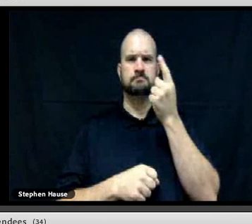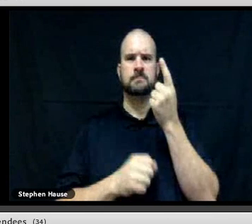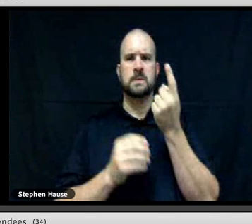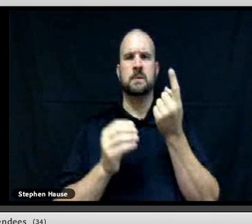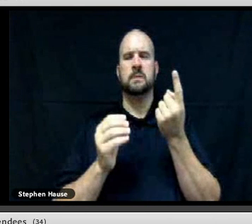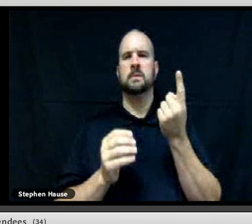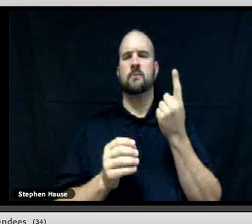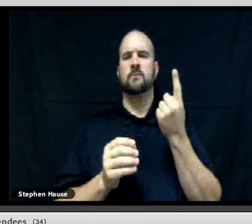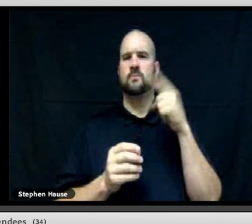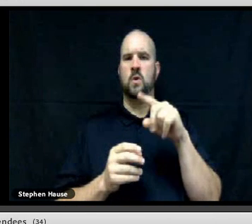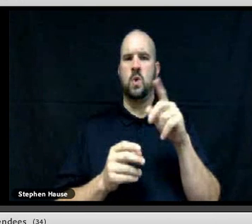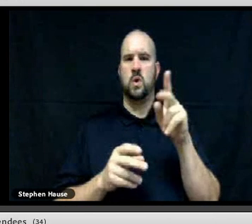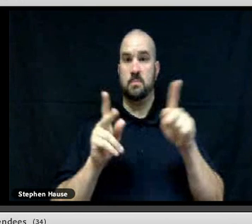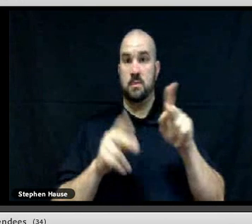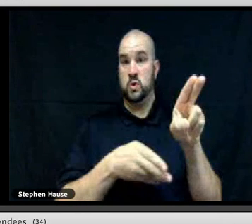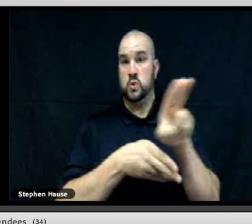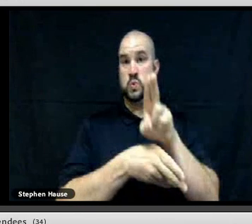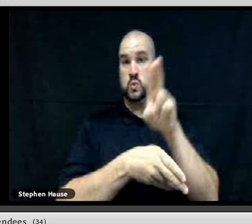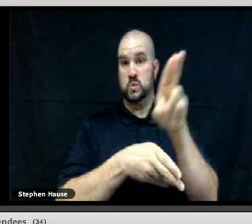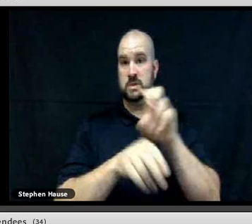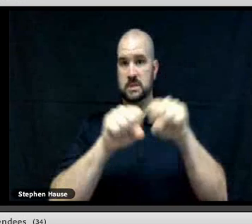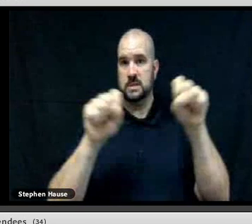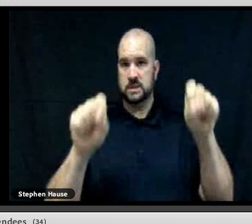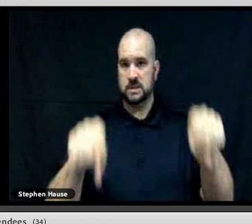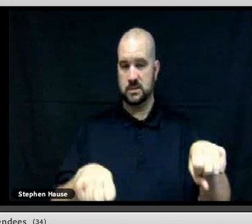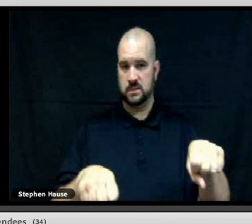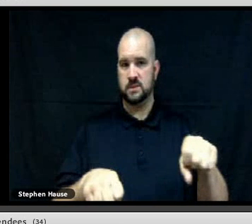and consistent formats throughout your records.